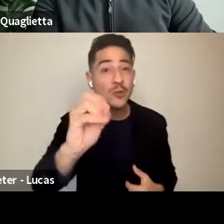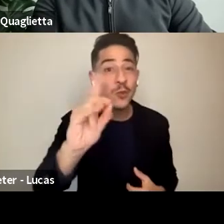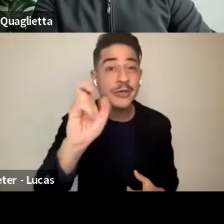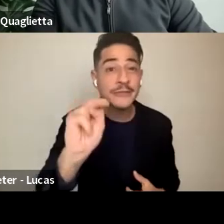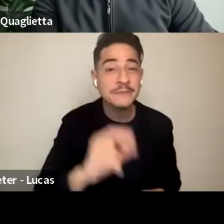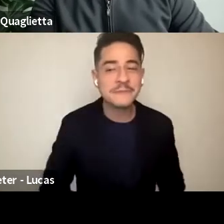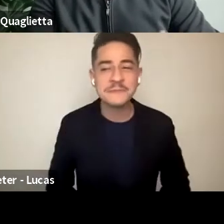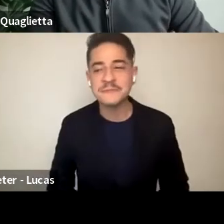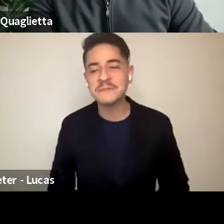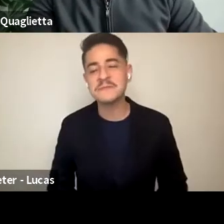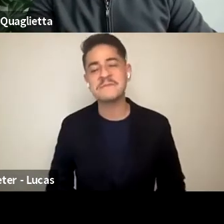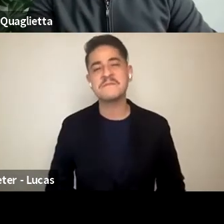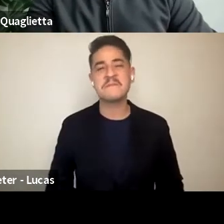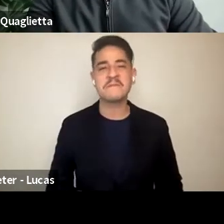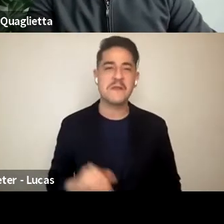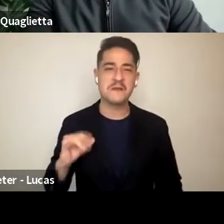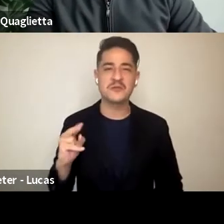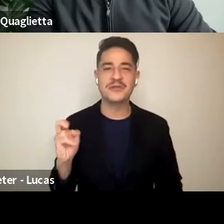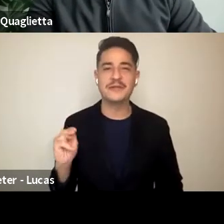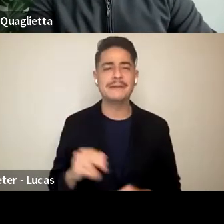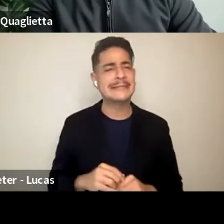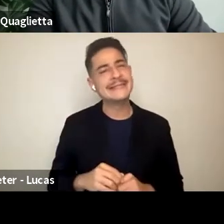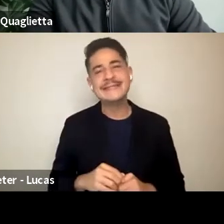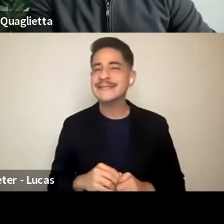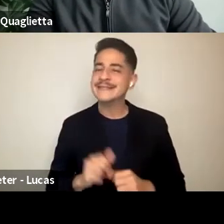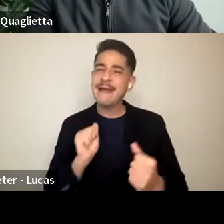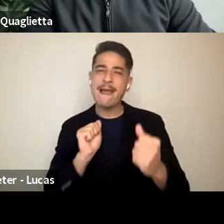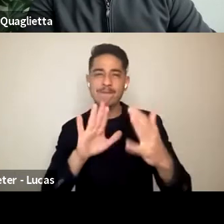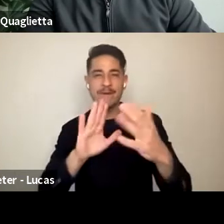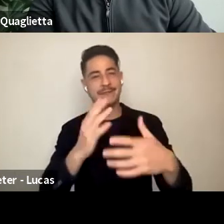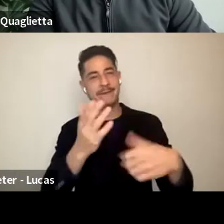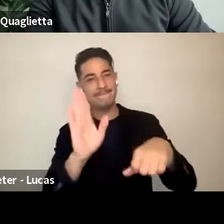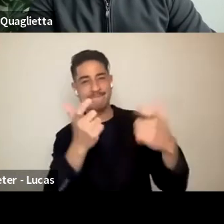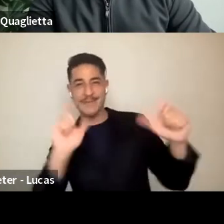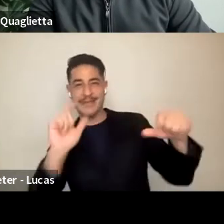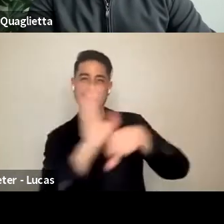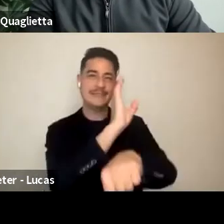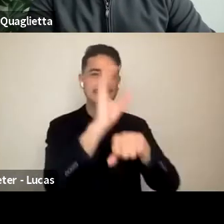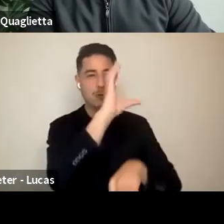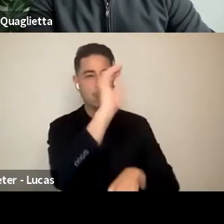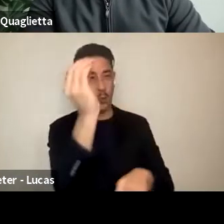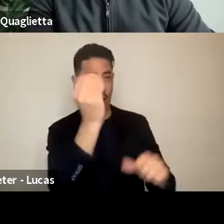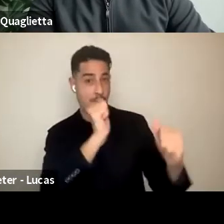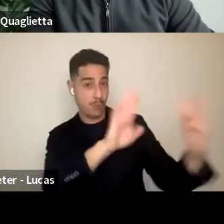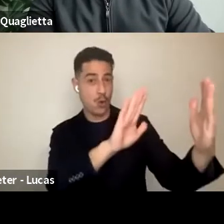Yeah. I mean, the approach towards an enterprise business, I feel completely different than dealing with a small business.